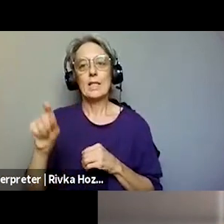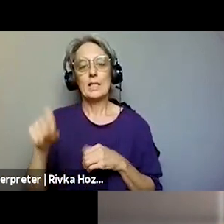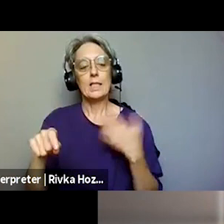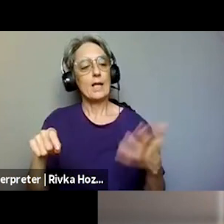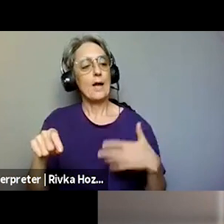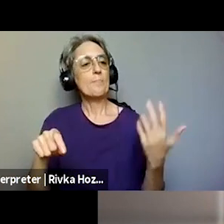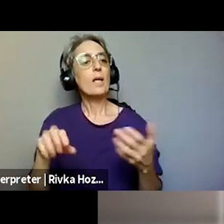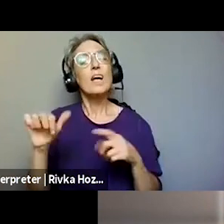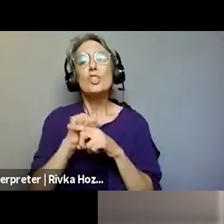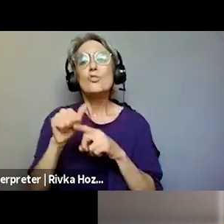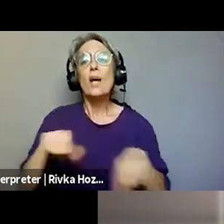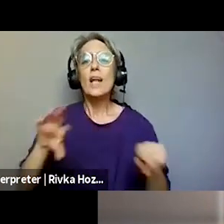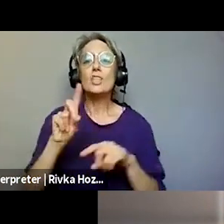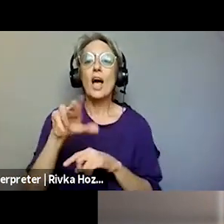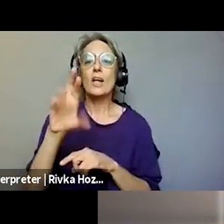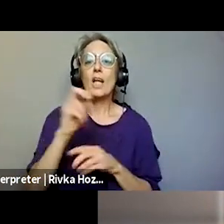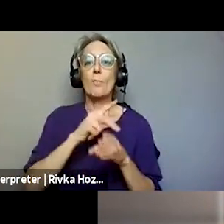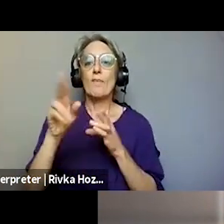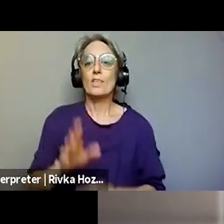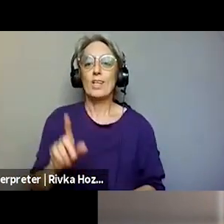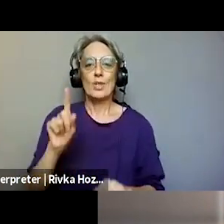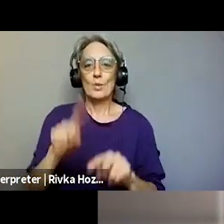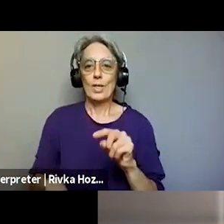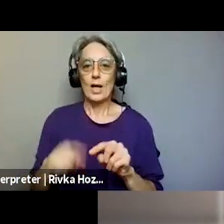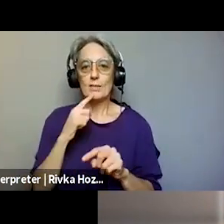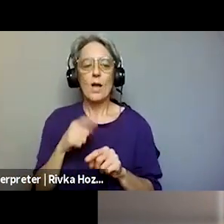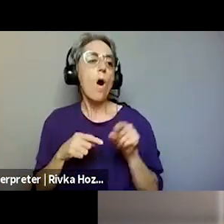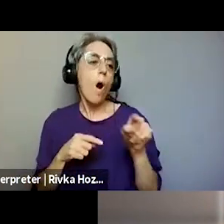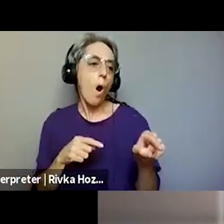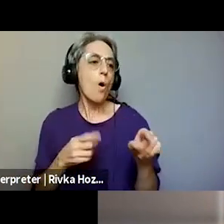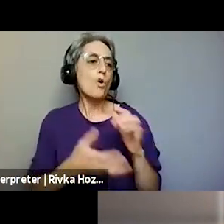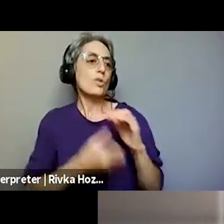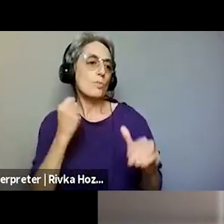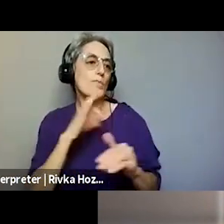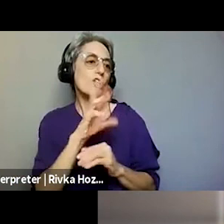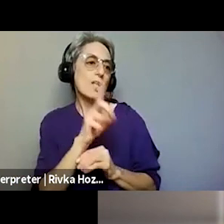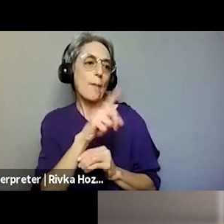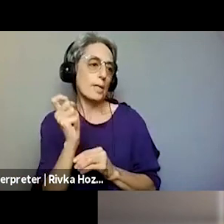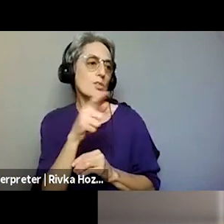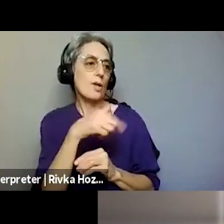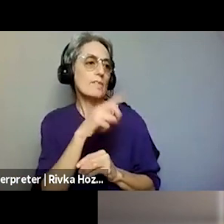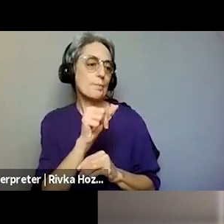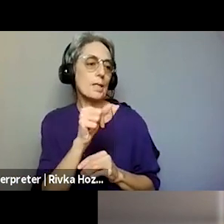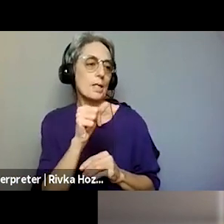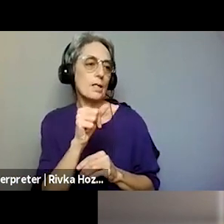that you cannot use disability the reason for removal of children. So